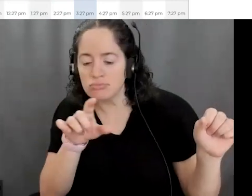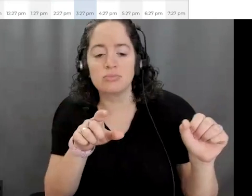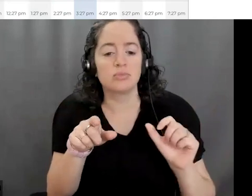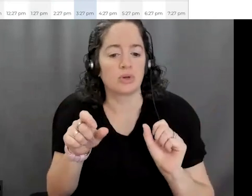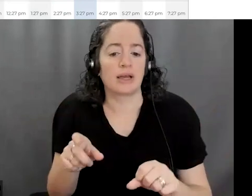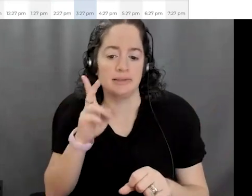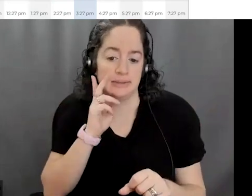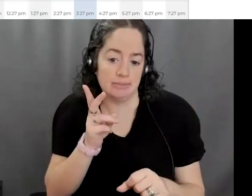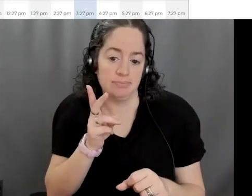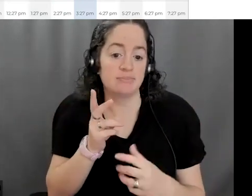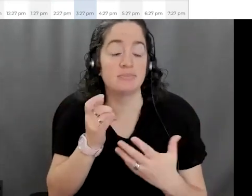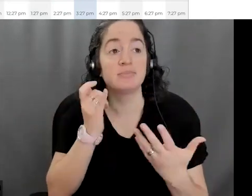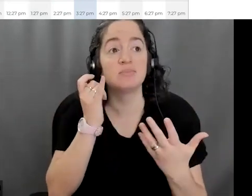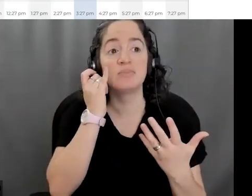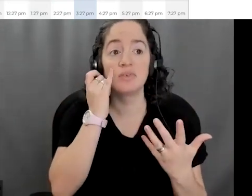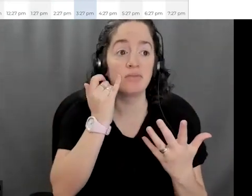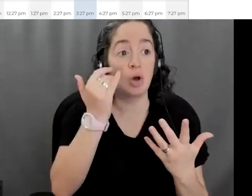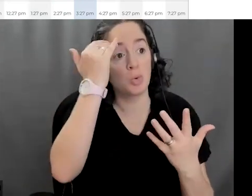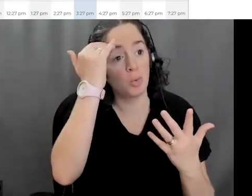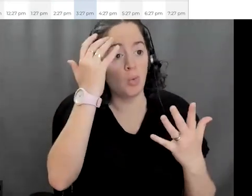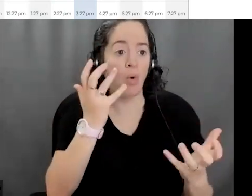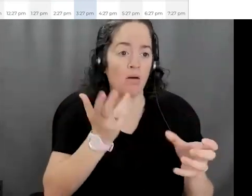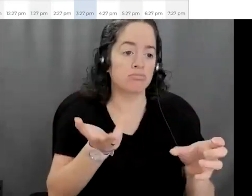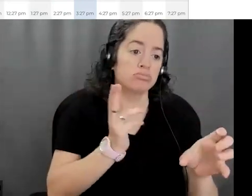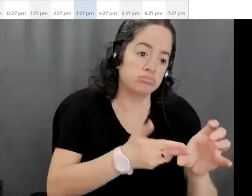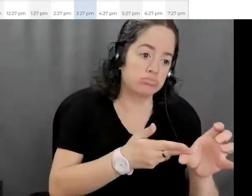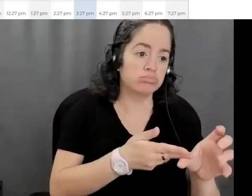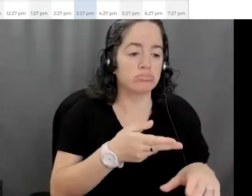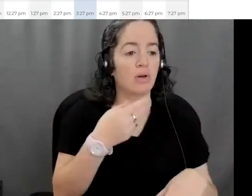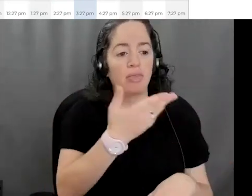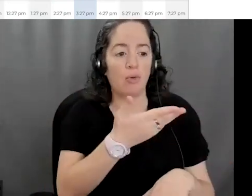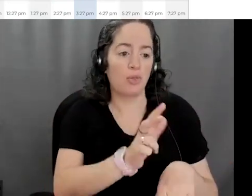if I want to get on a bus at Horsetooth and Shields at 3:19 PM,